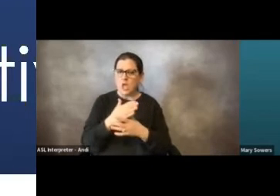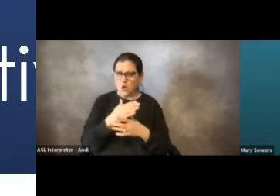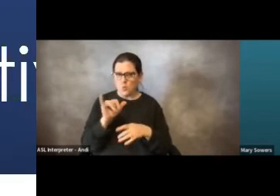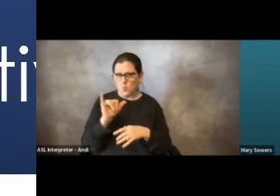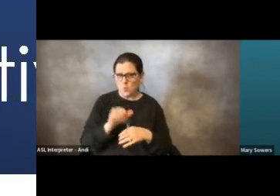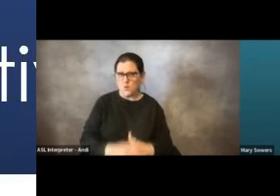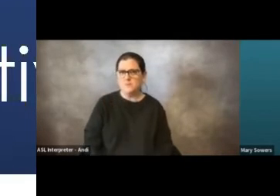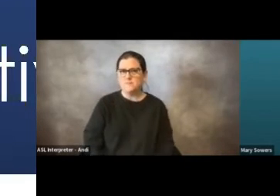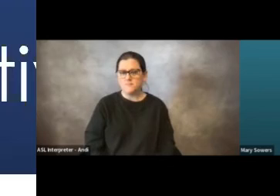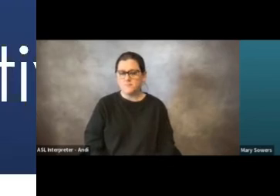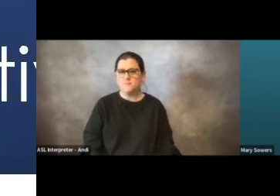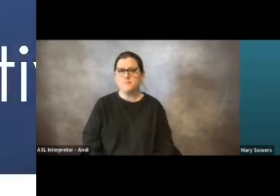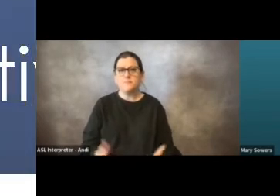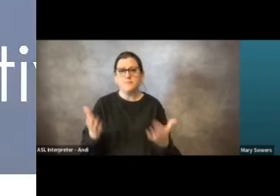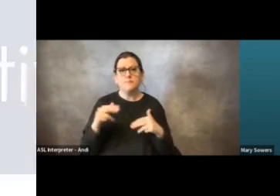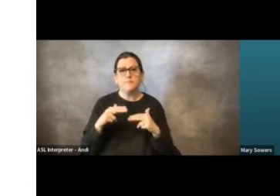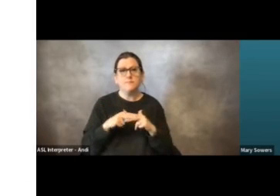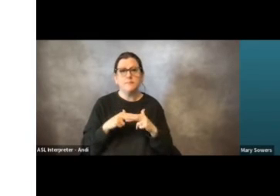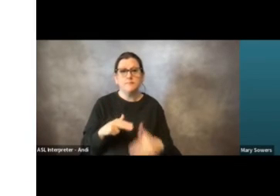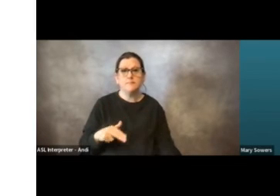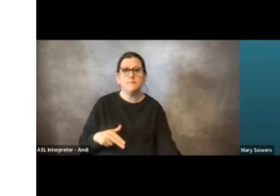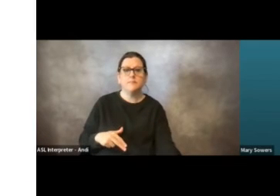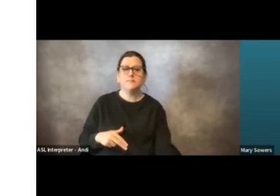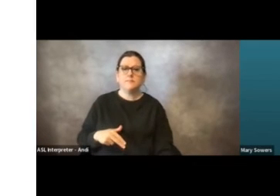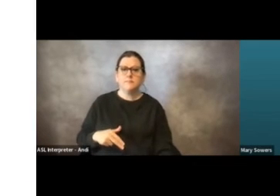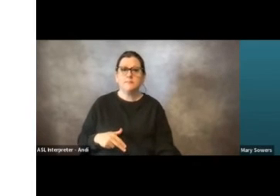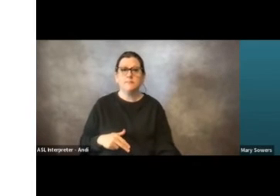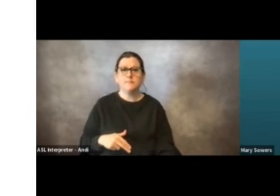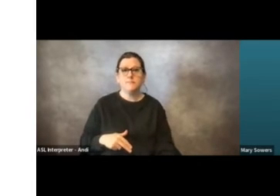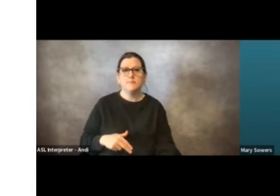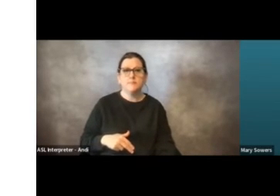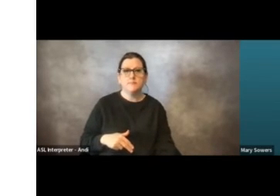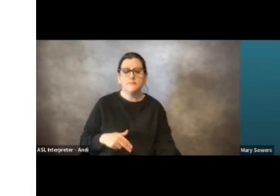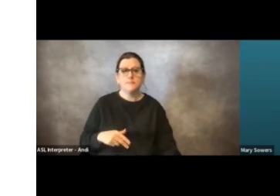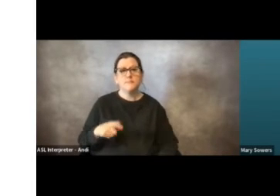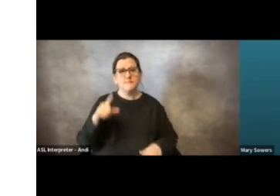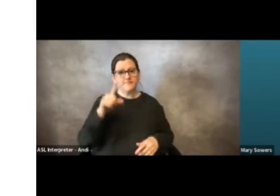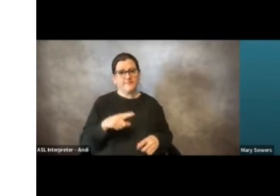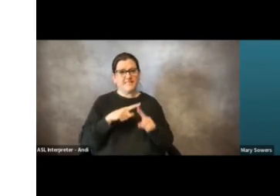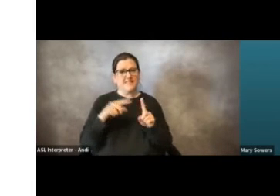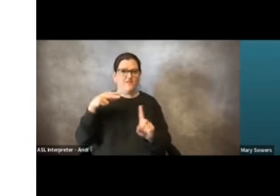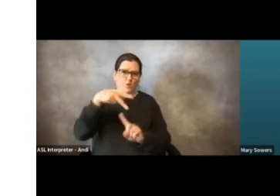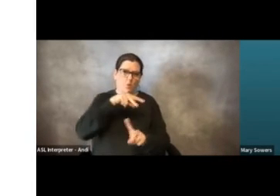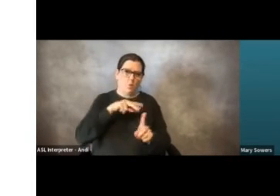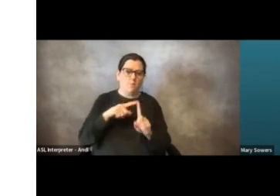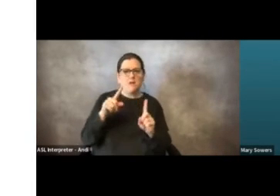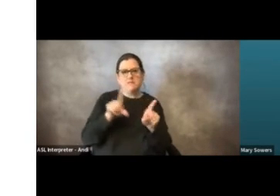the next slide, please. So this is just sort of a different view of what we're we're really how I think on the output side of